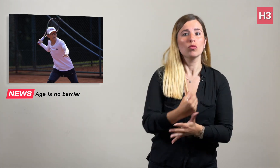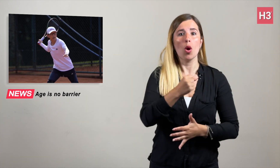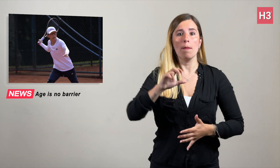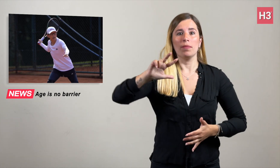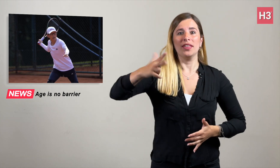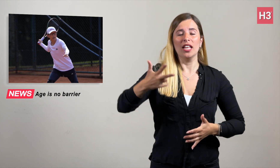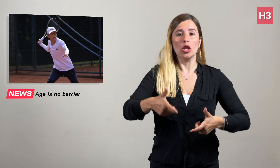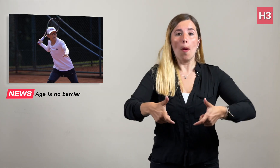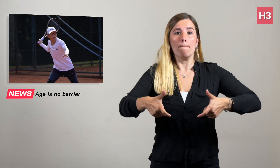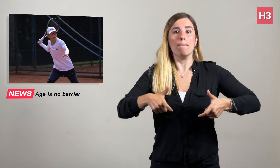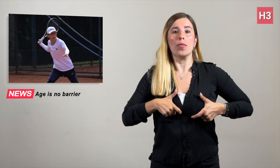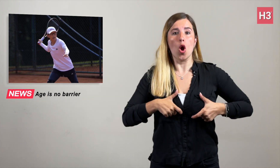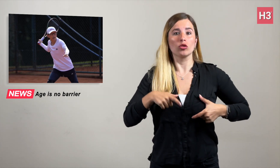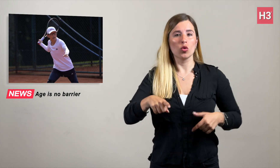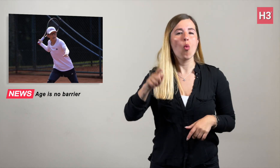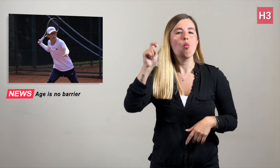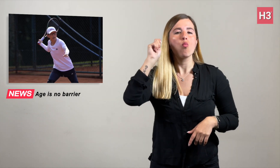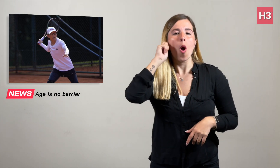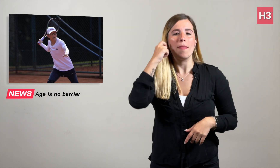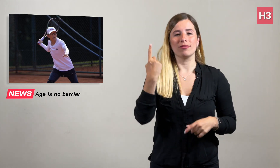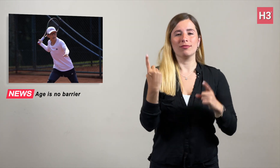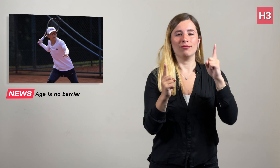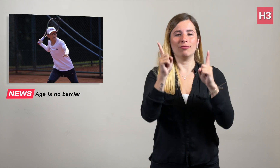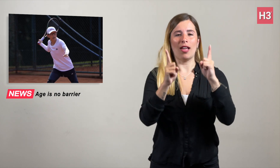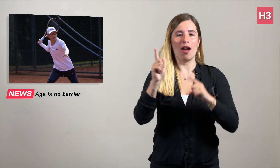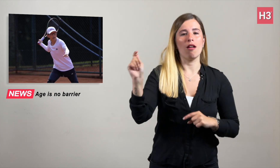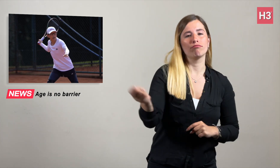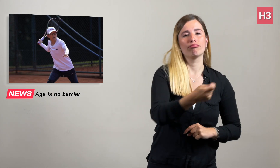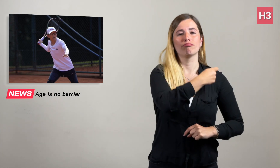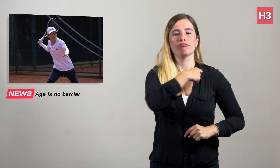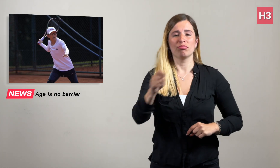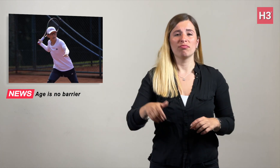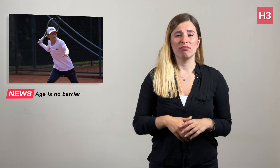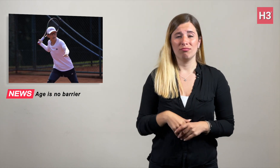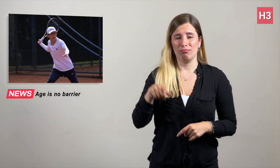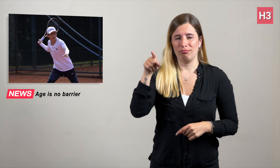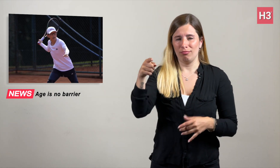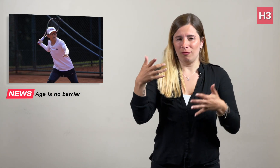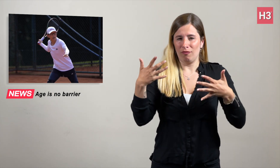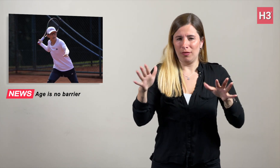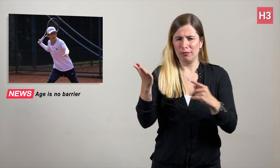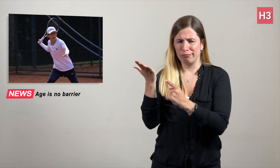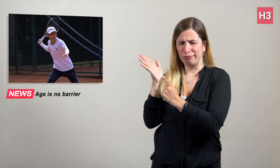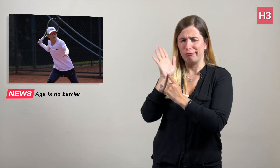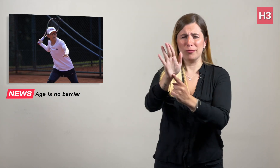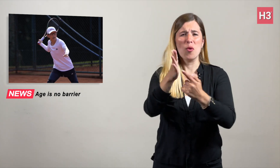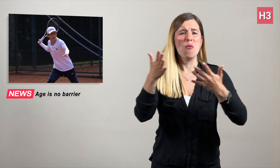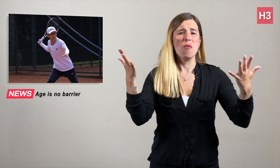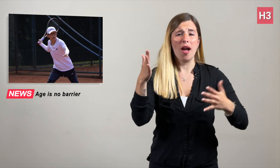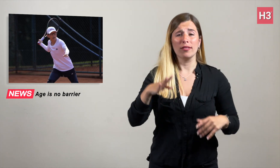She just won a bronze medal in Women’s Single. She’s just proved that age is